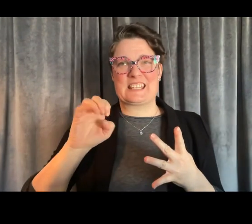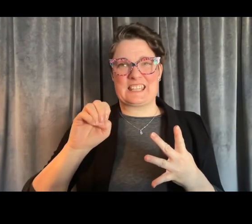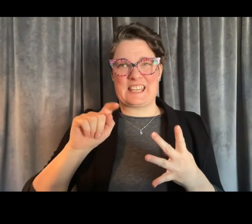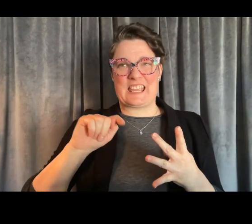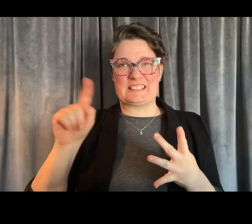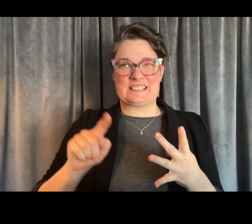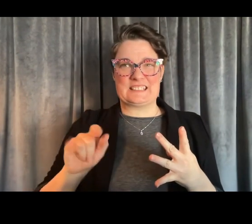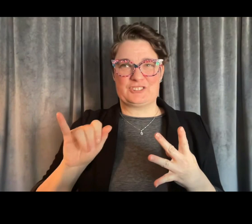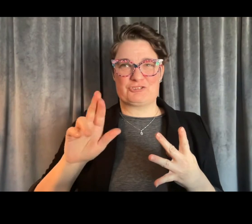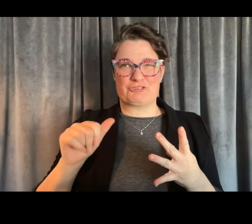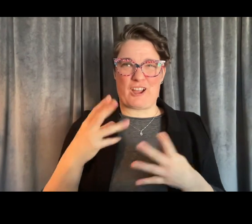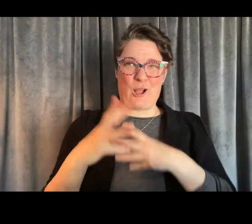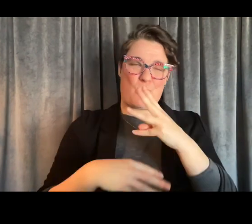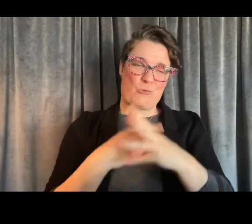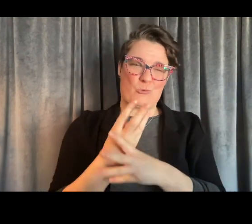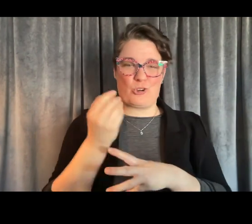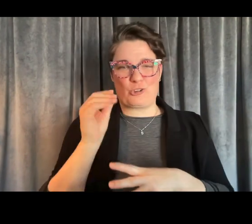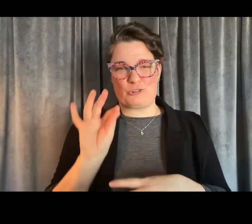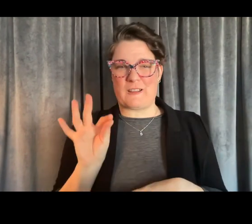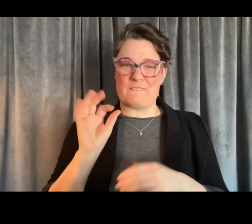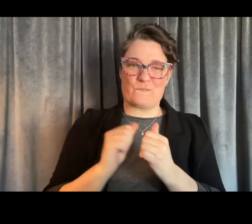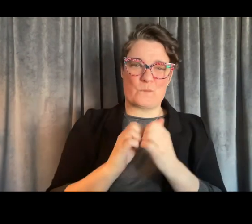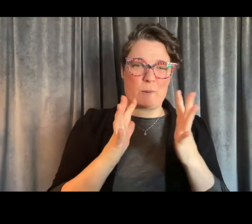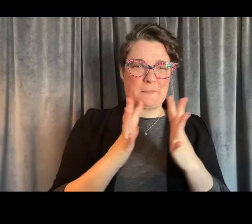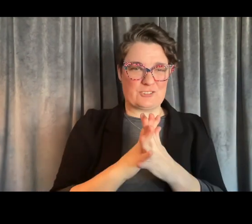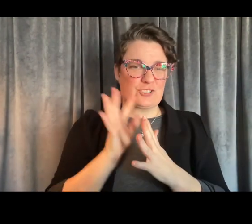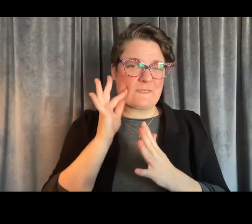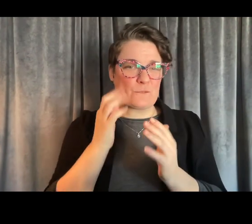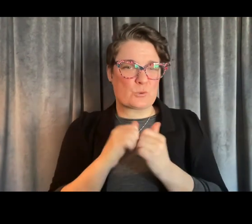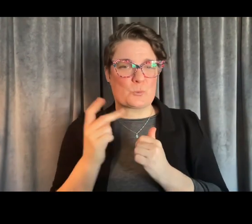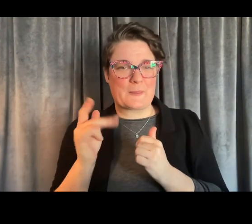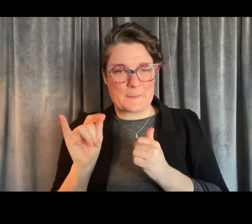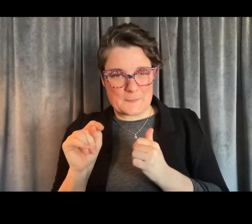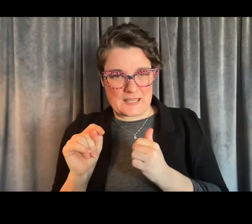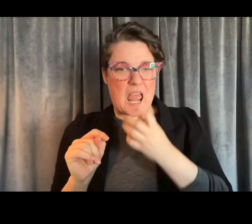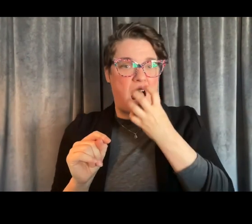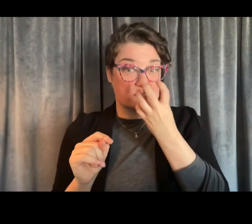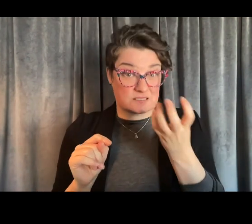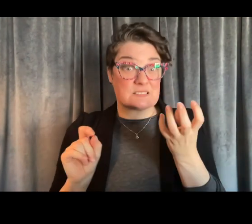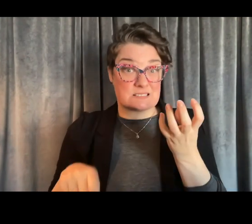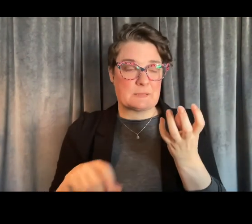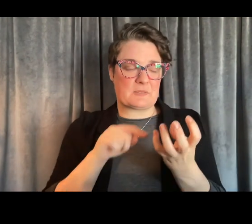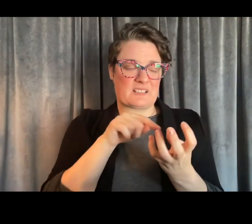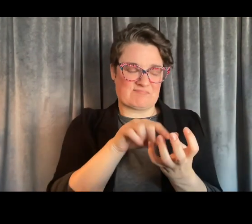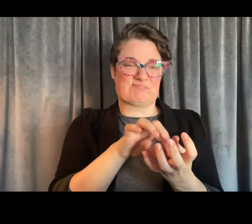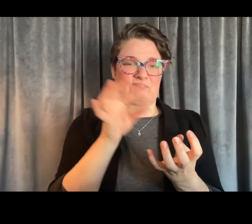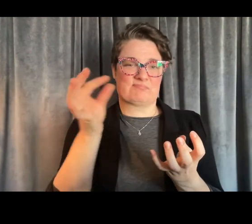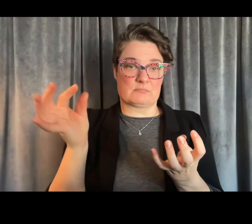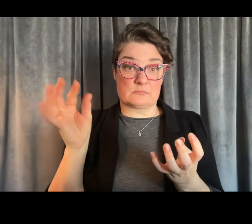So that's fruit with pits, edible outside, inedible inside, and water,